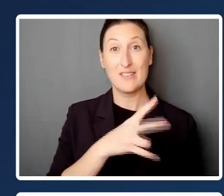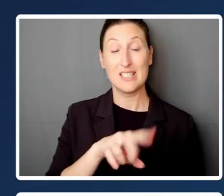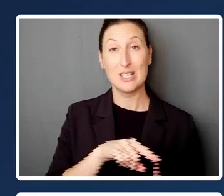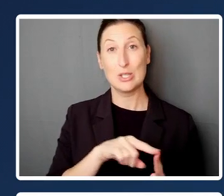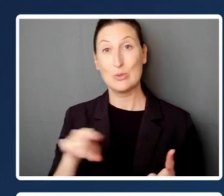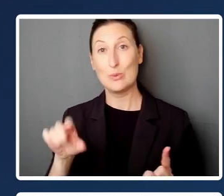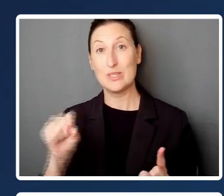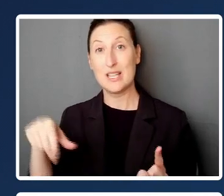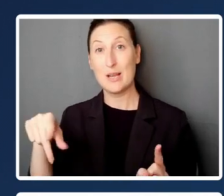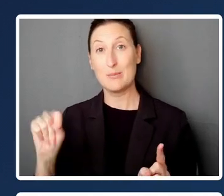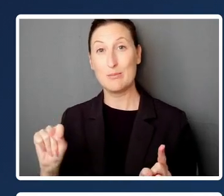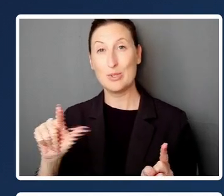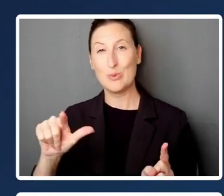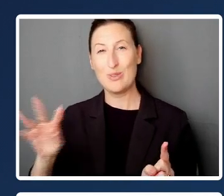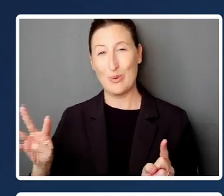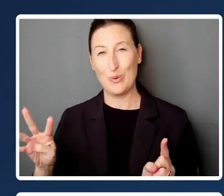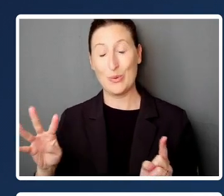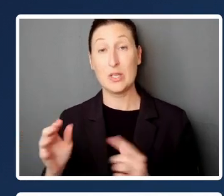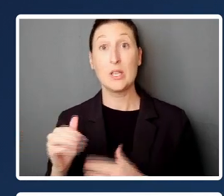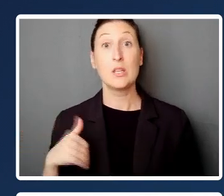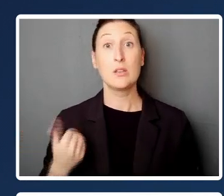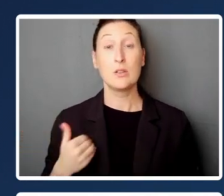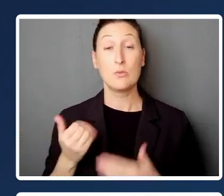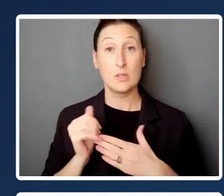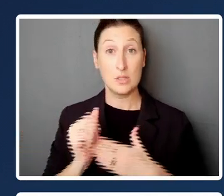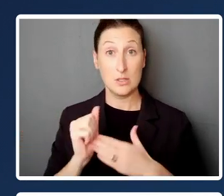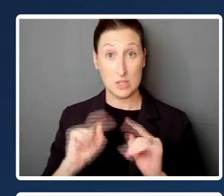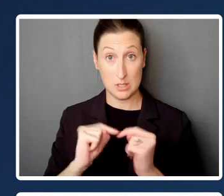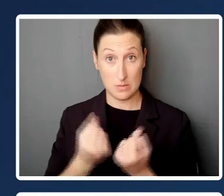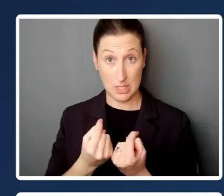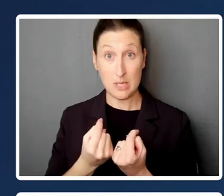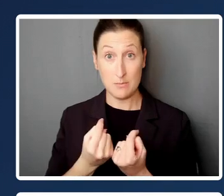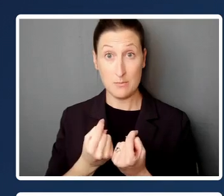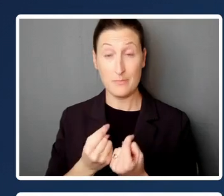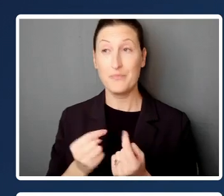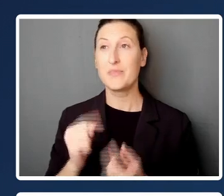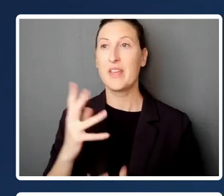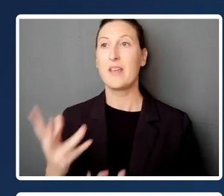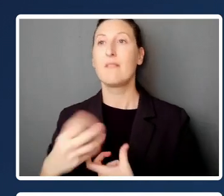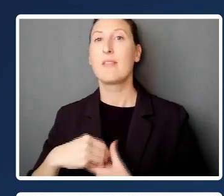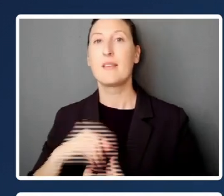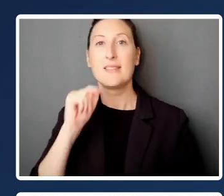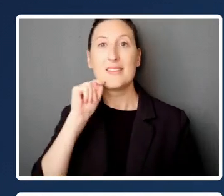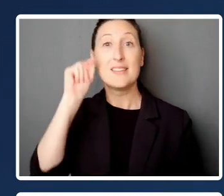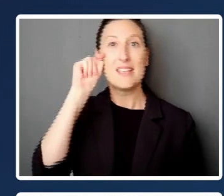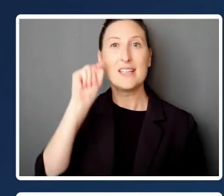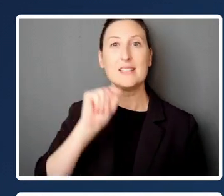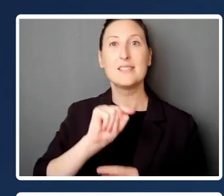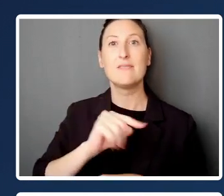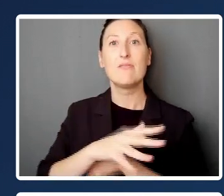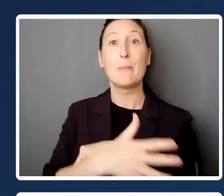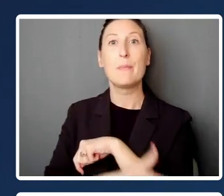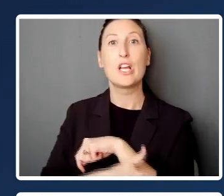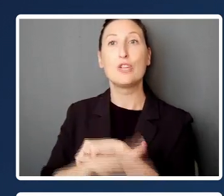The Youth Leadership Team with teens around the country helped to plan the summit. And